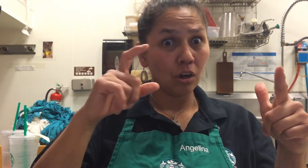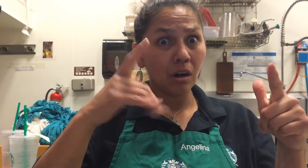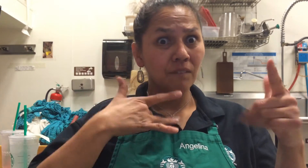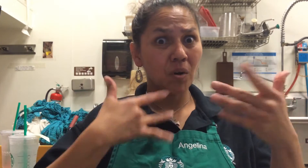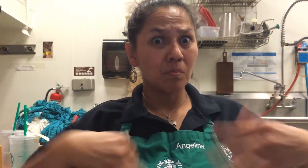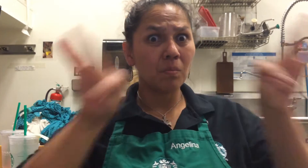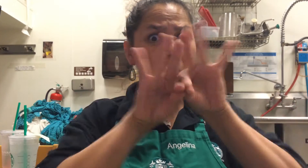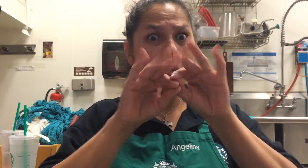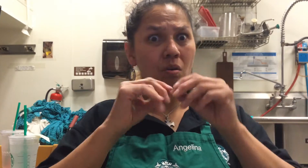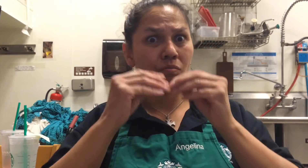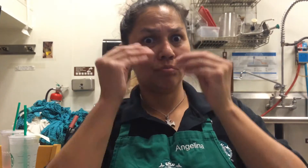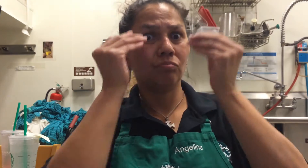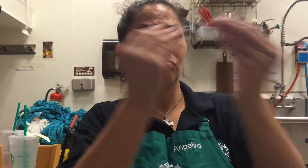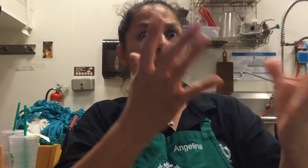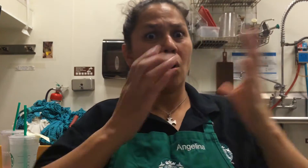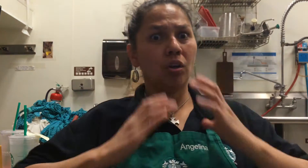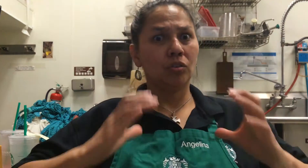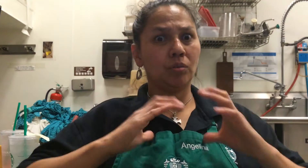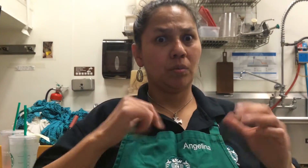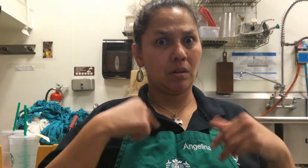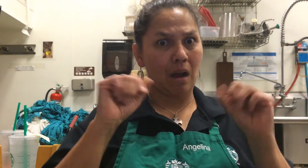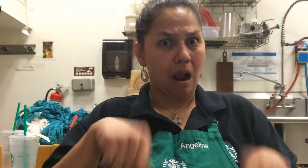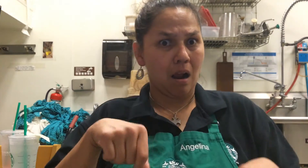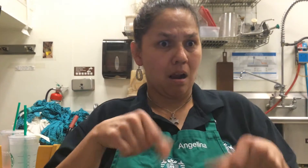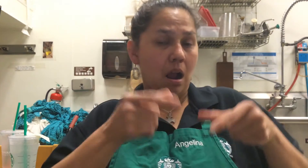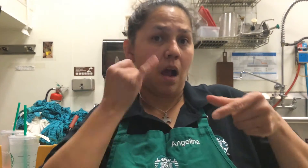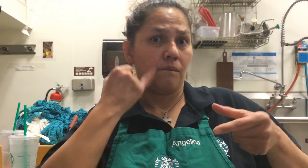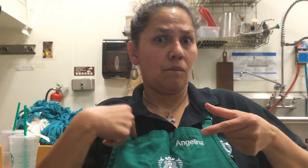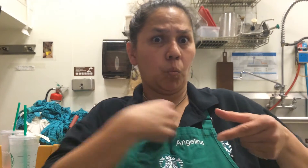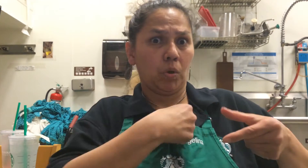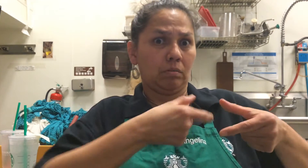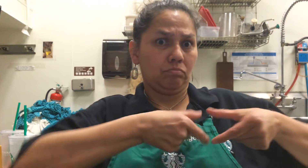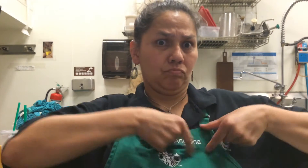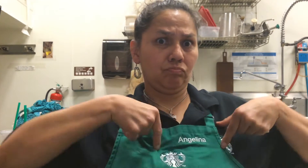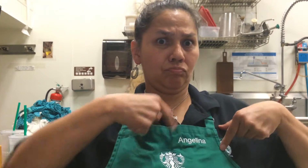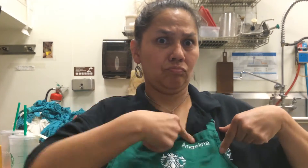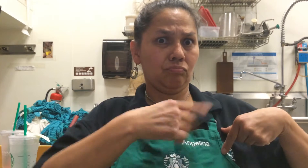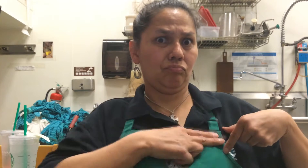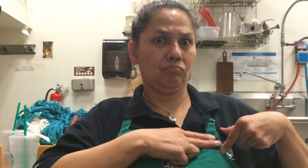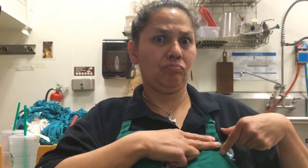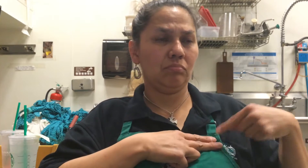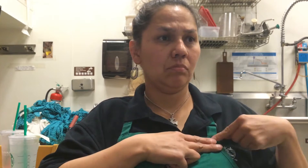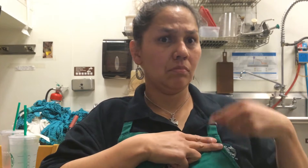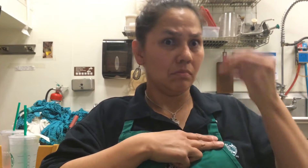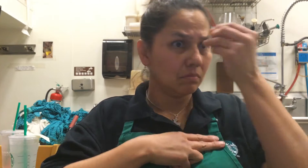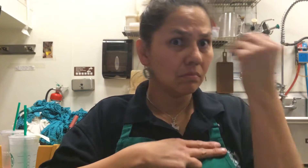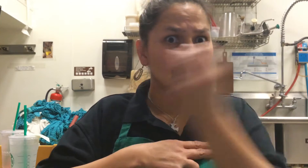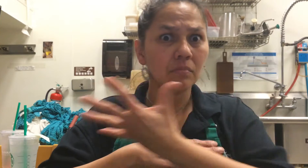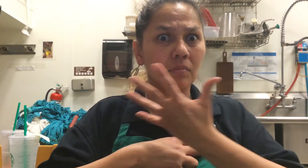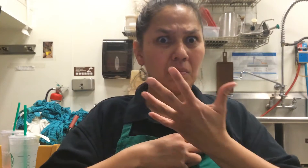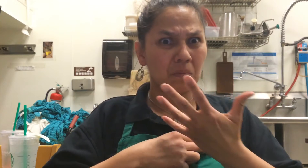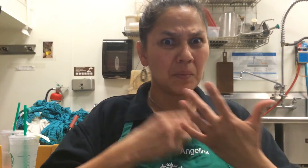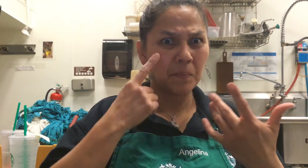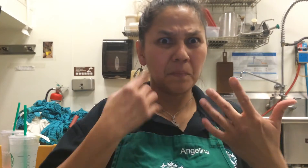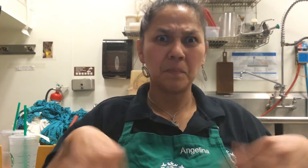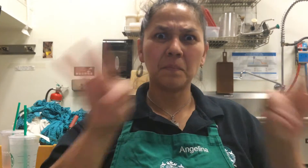We felt it is important to inform our customers know about that too. If we could also have "Bilingual" spelled out on or aprons.